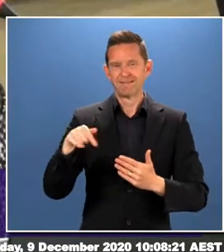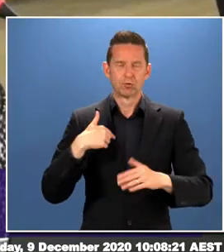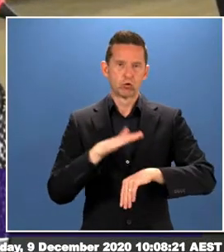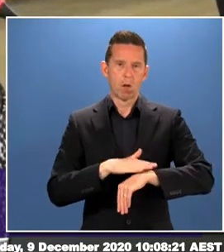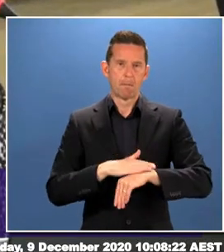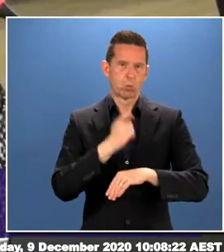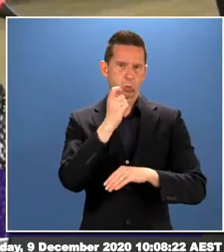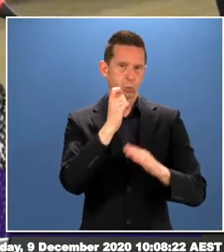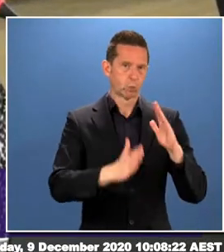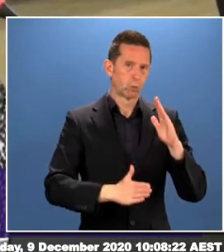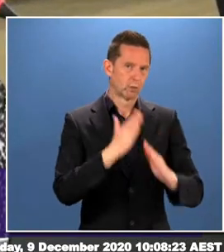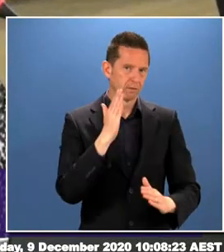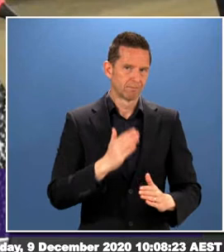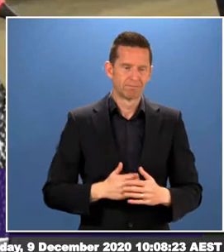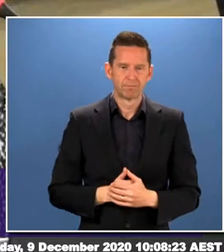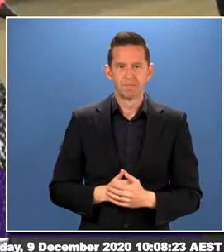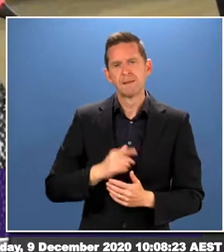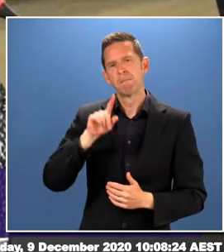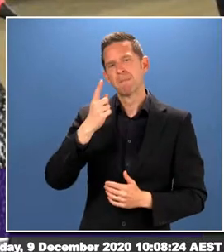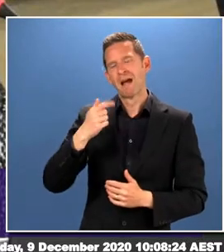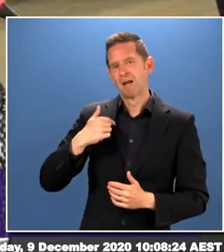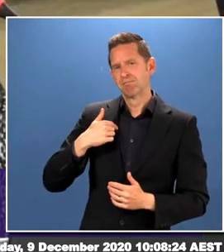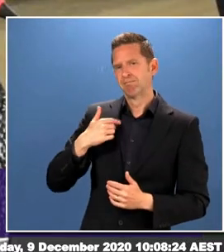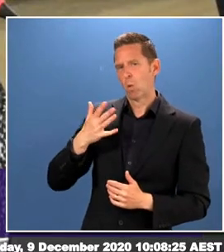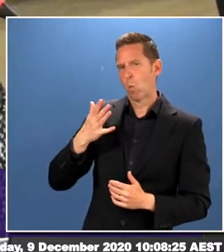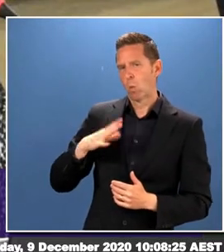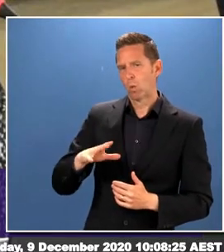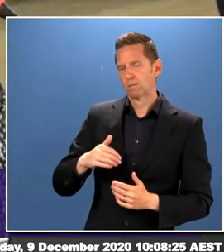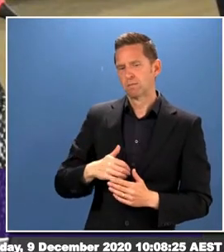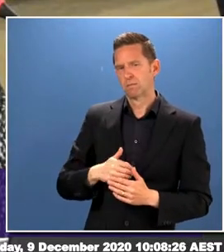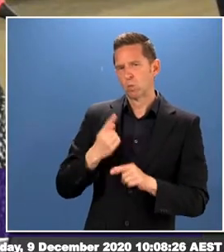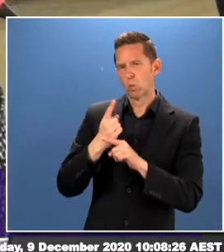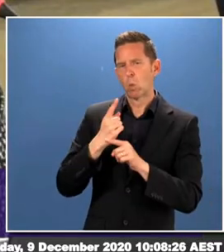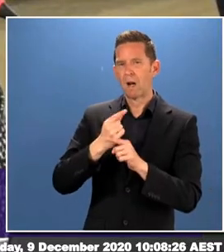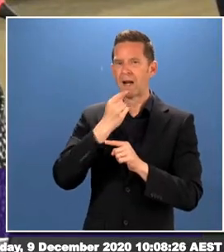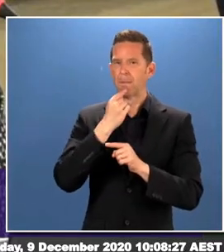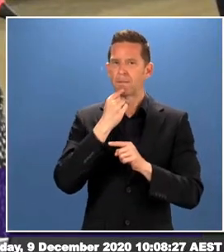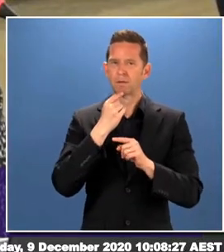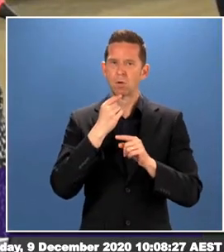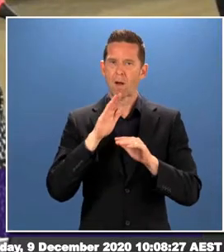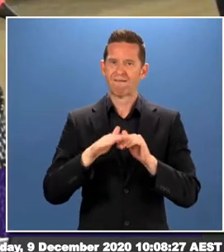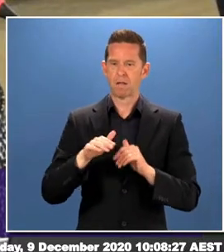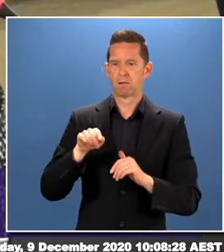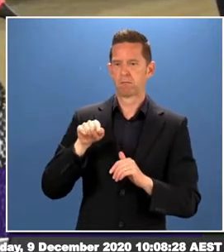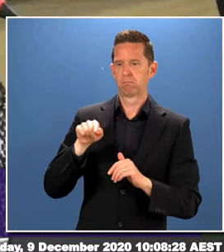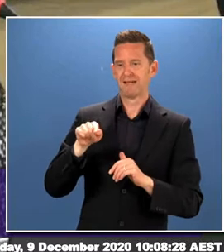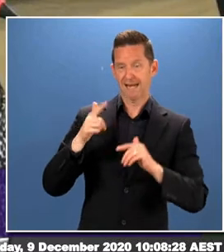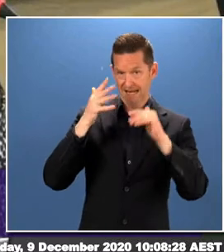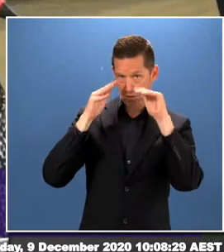out of time. I did want to just touch on the role of education that was identified